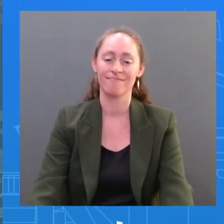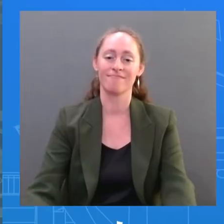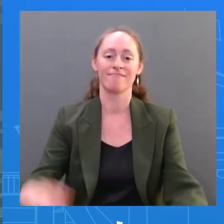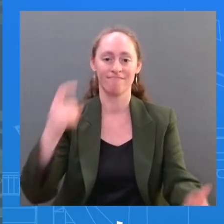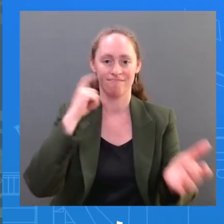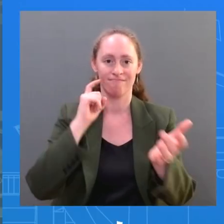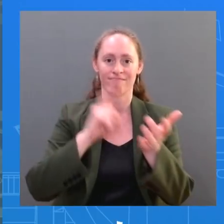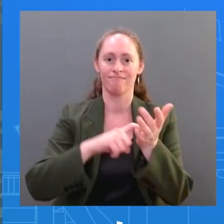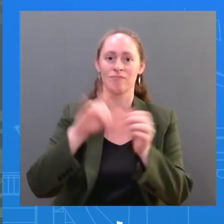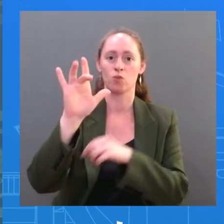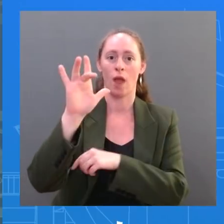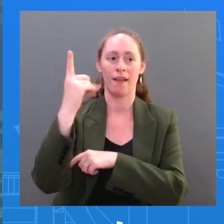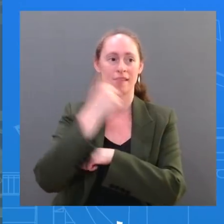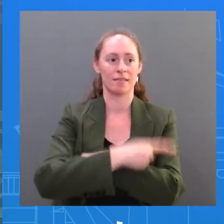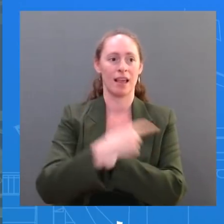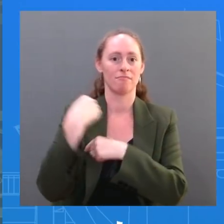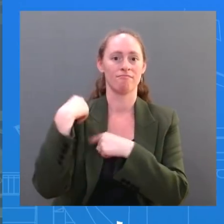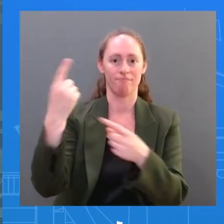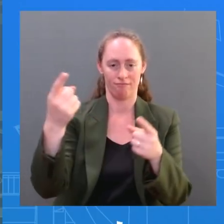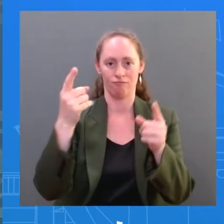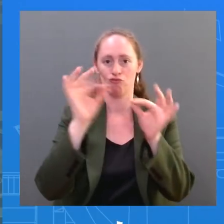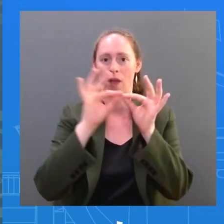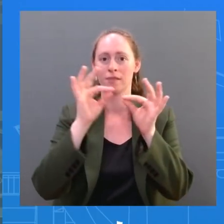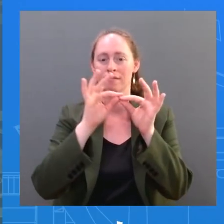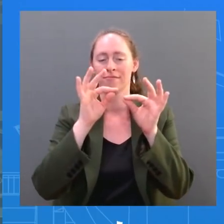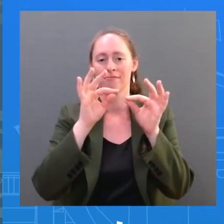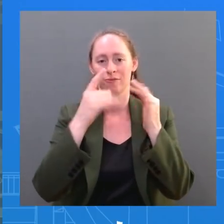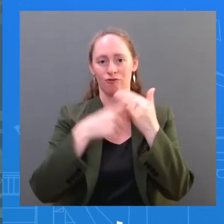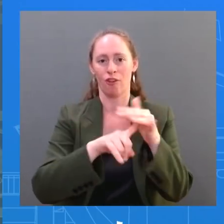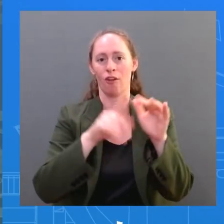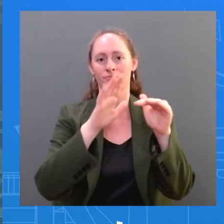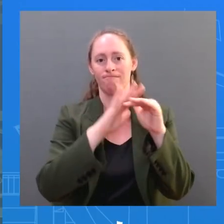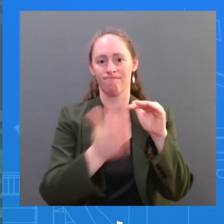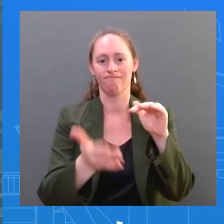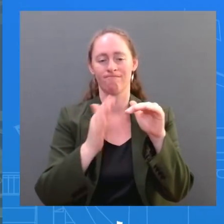and we understand that people are still going through a lot --